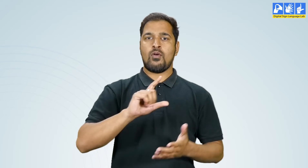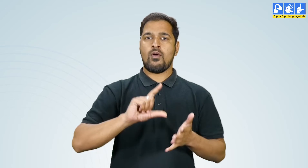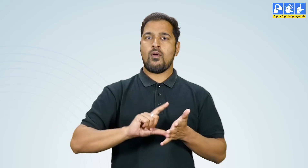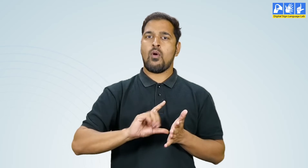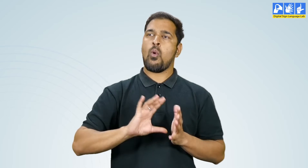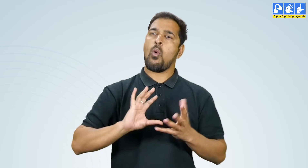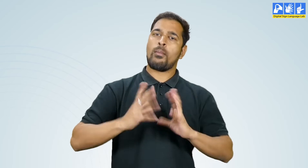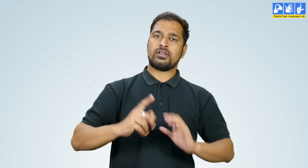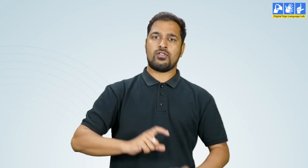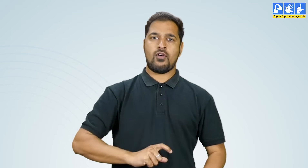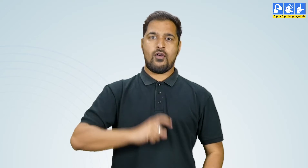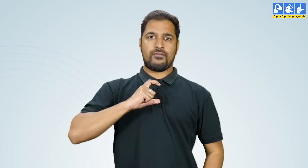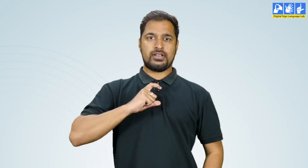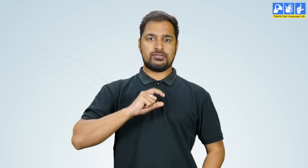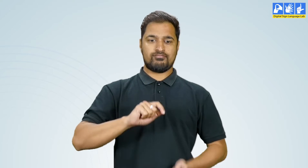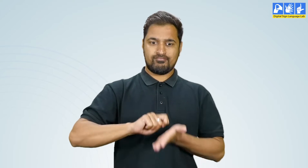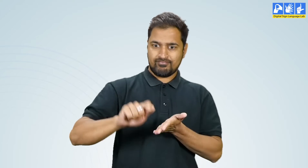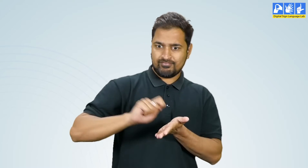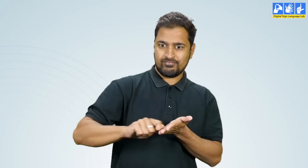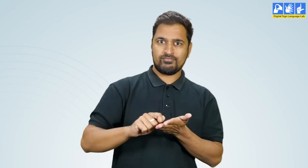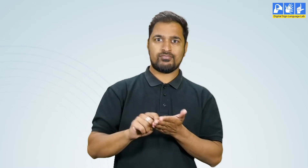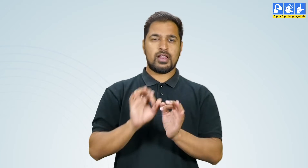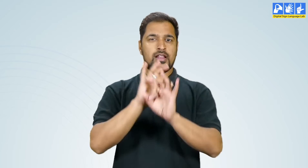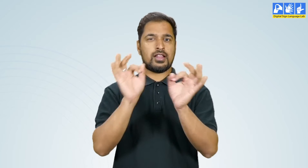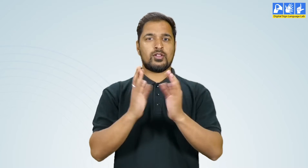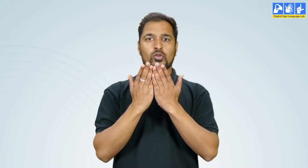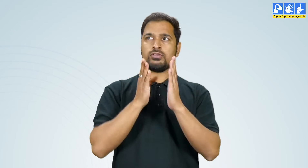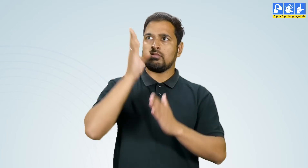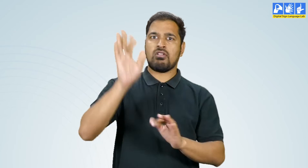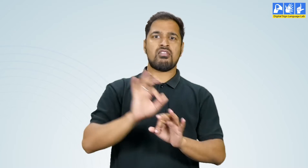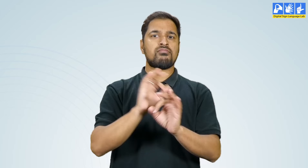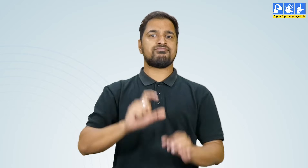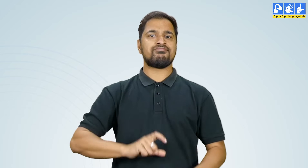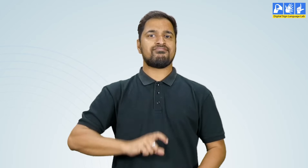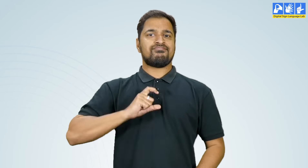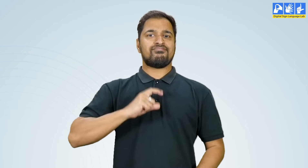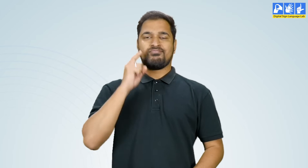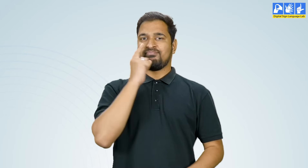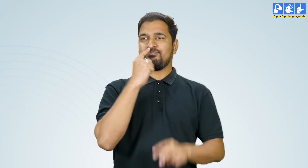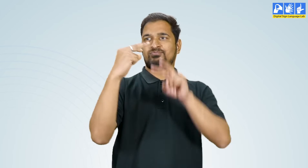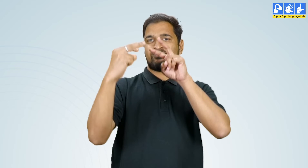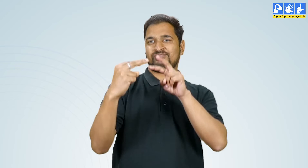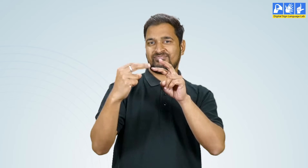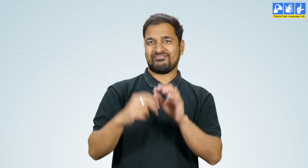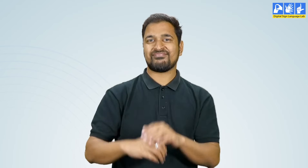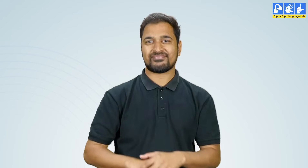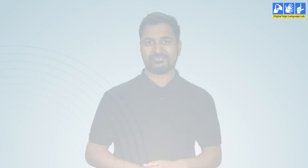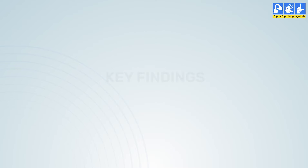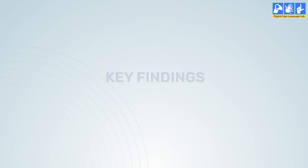that will help them in their development and create great confidence in them to write or talk to elders in school.